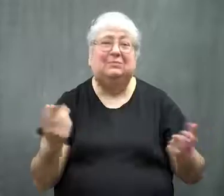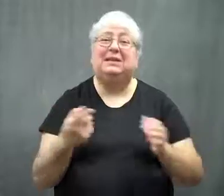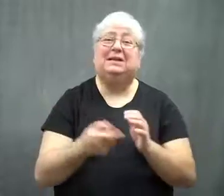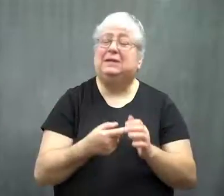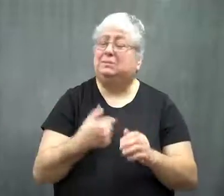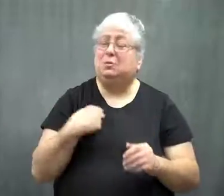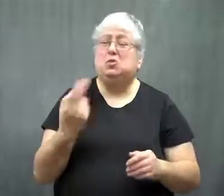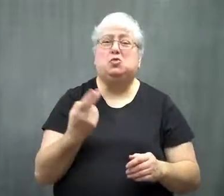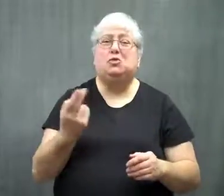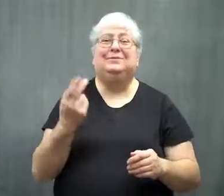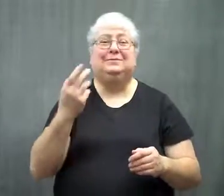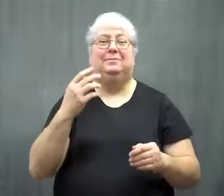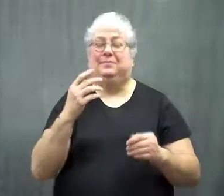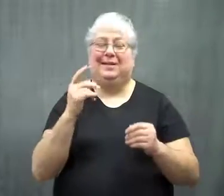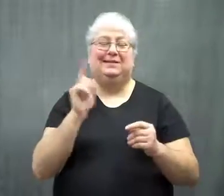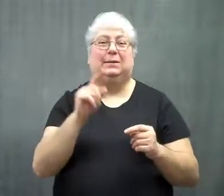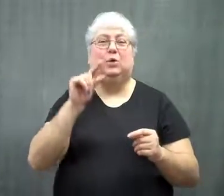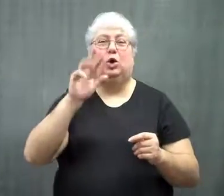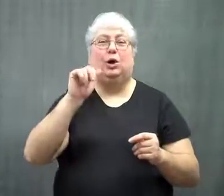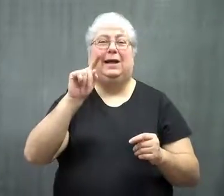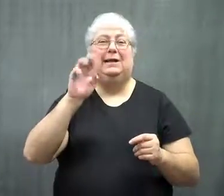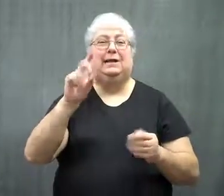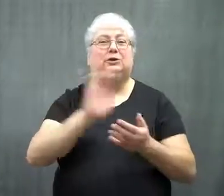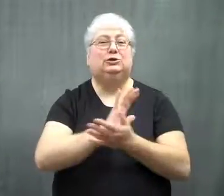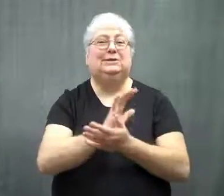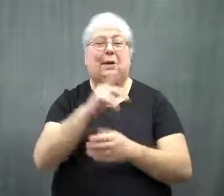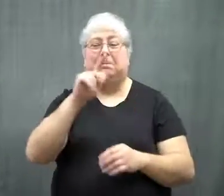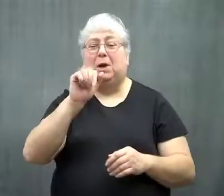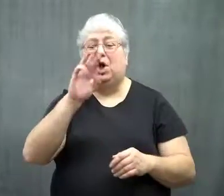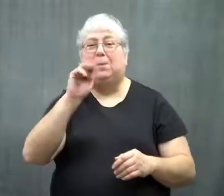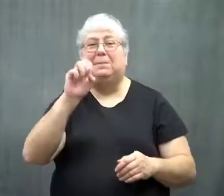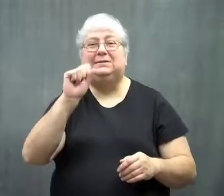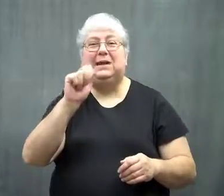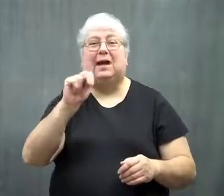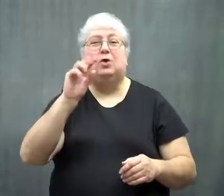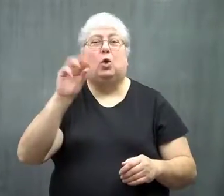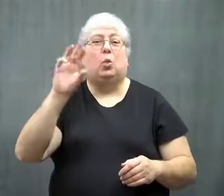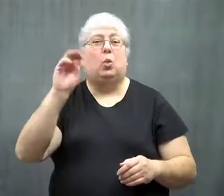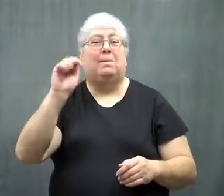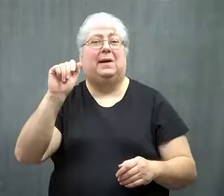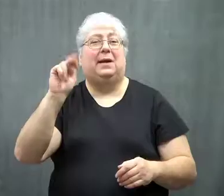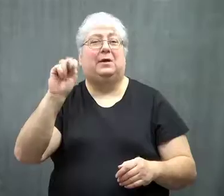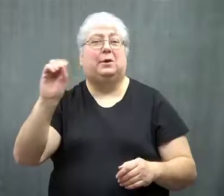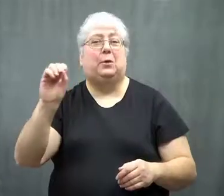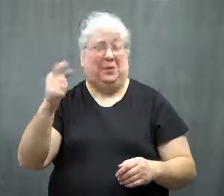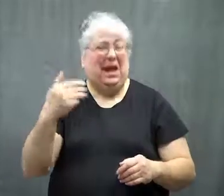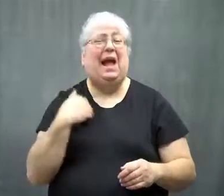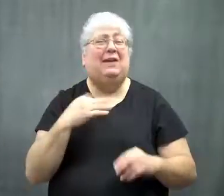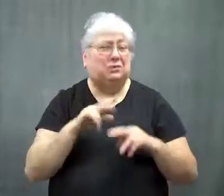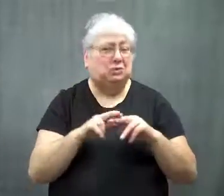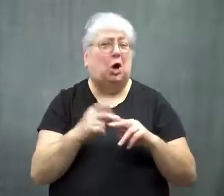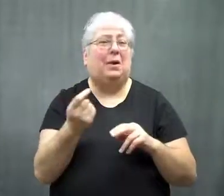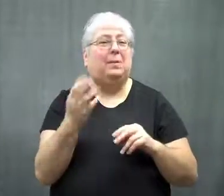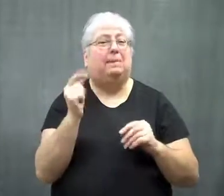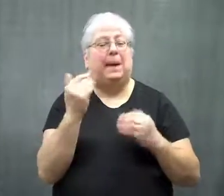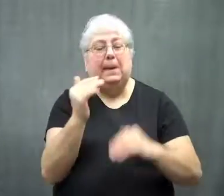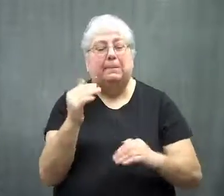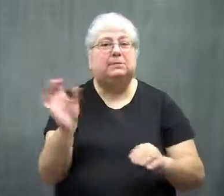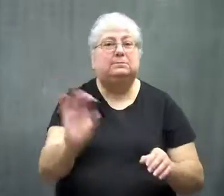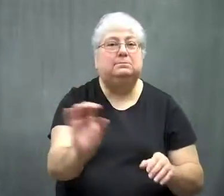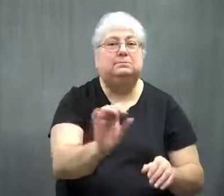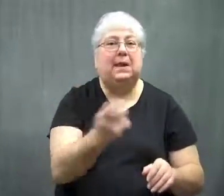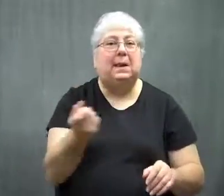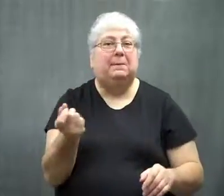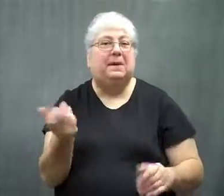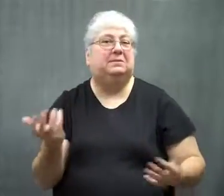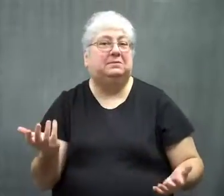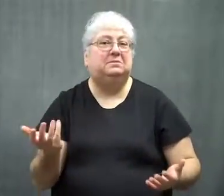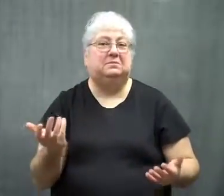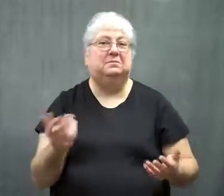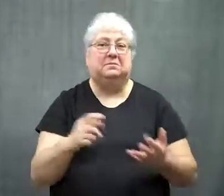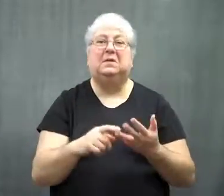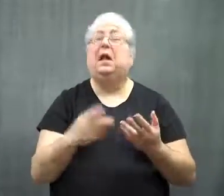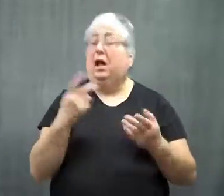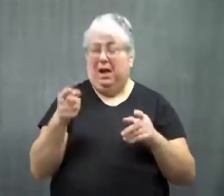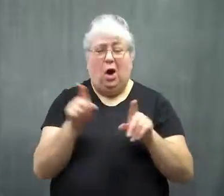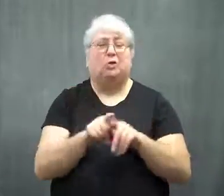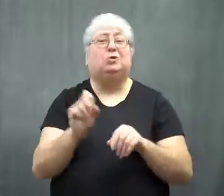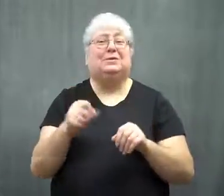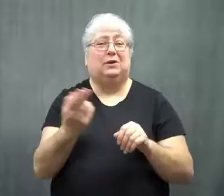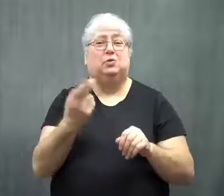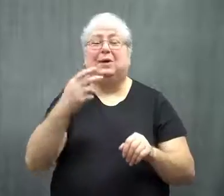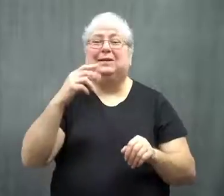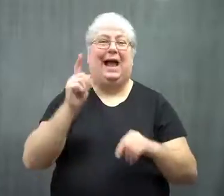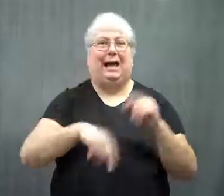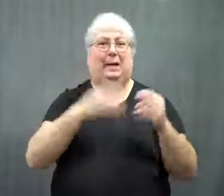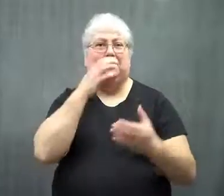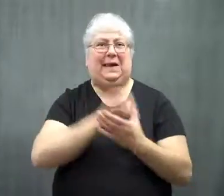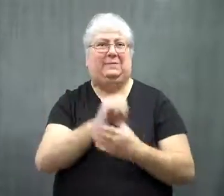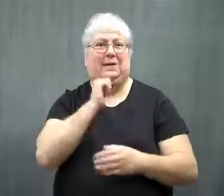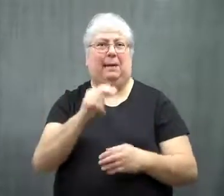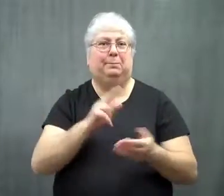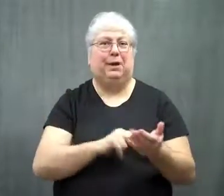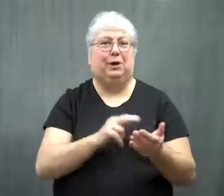Sometimes I'll use grated parmesan or romano cheese.